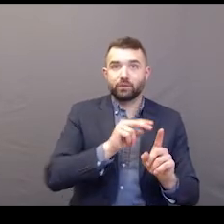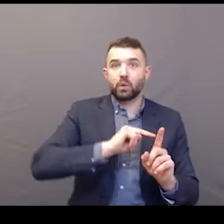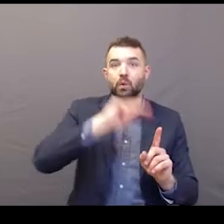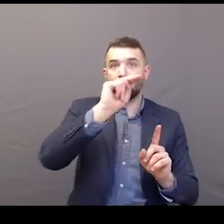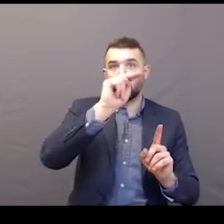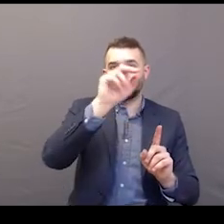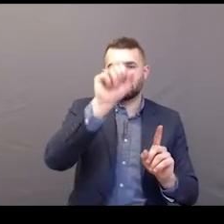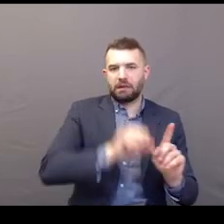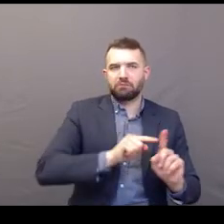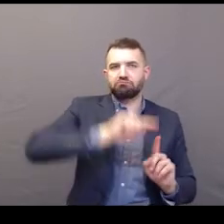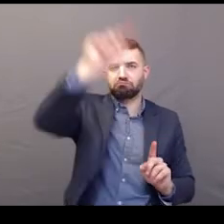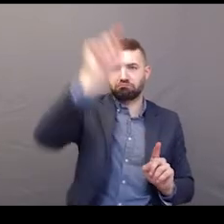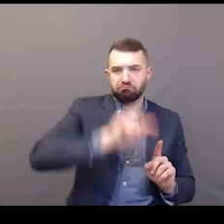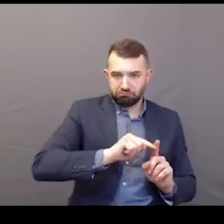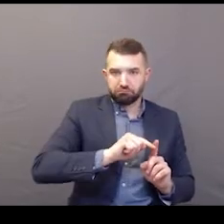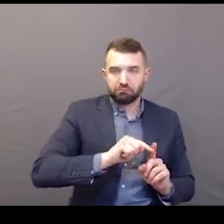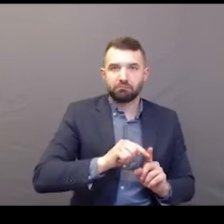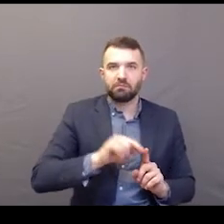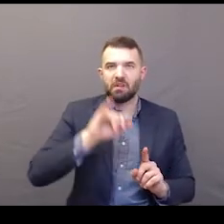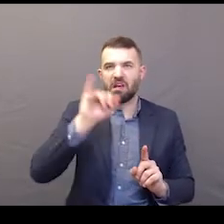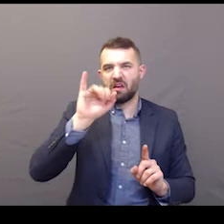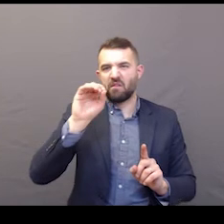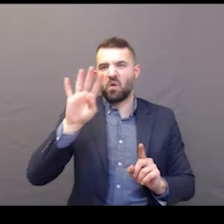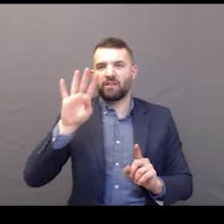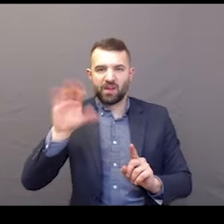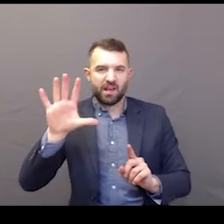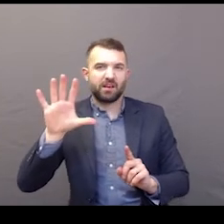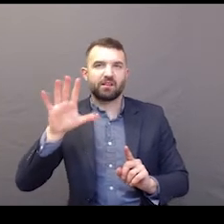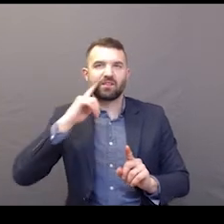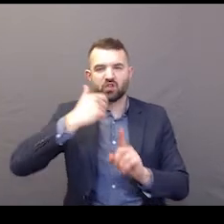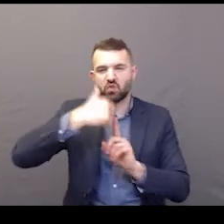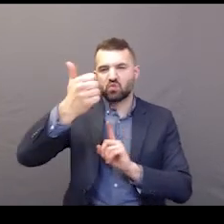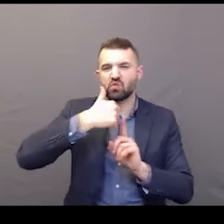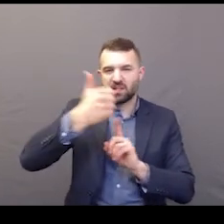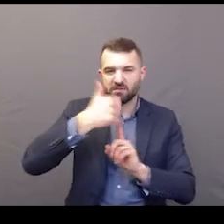primarily along I-405. The connection for these two lines has moved from the